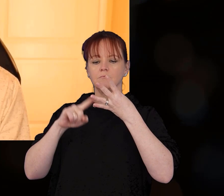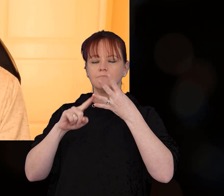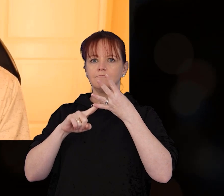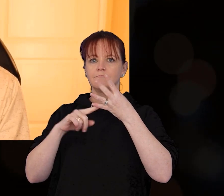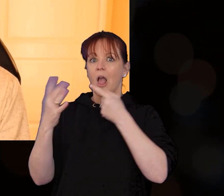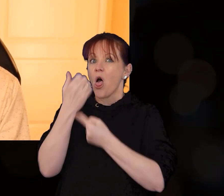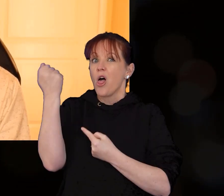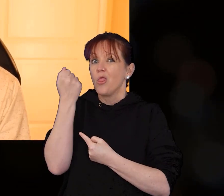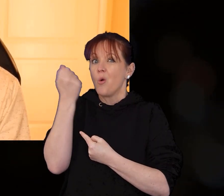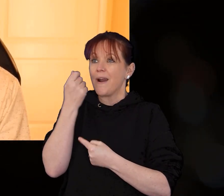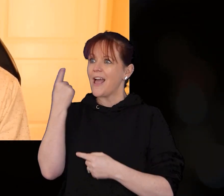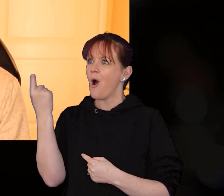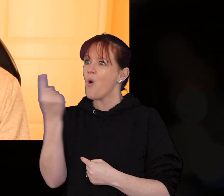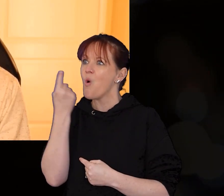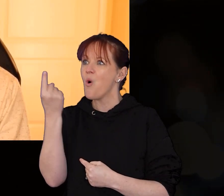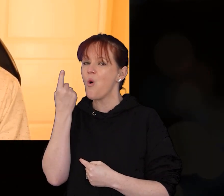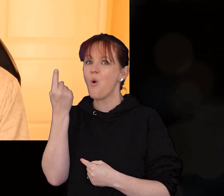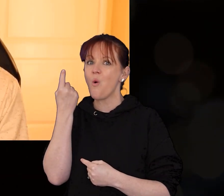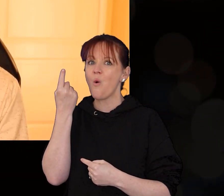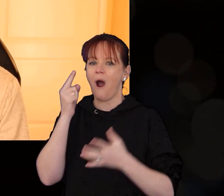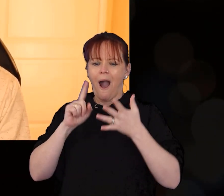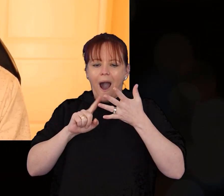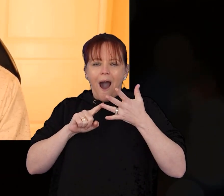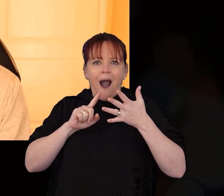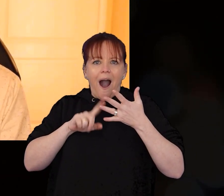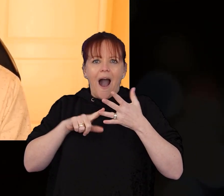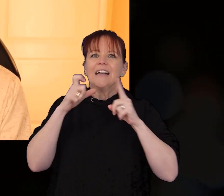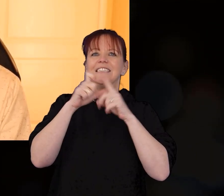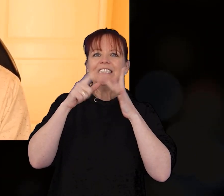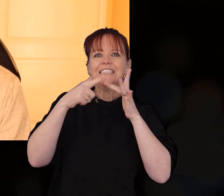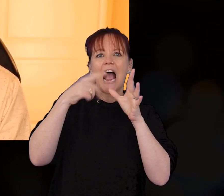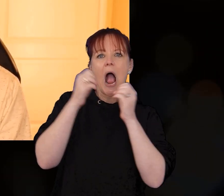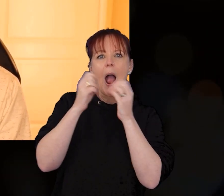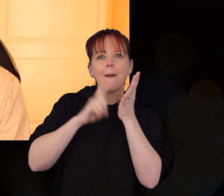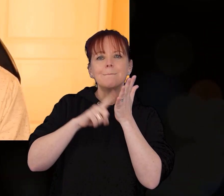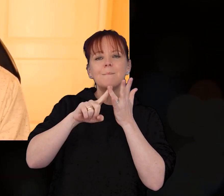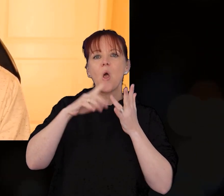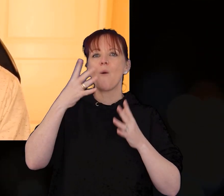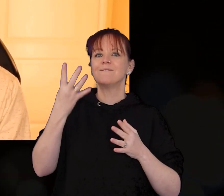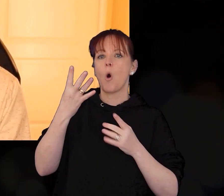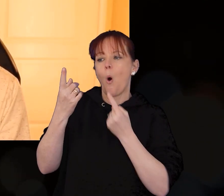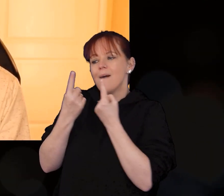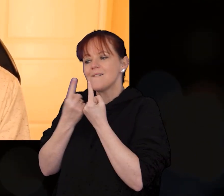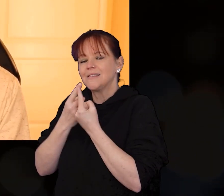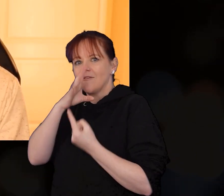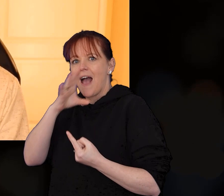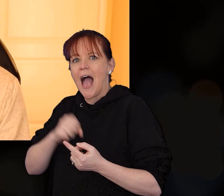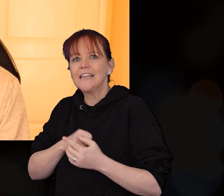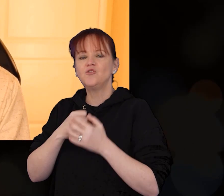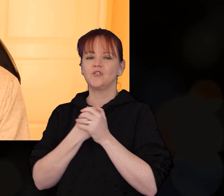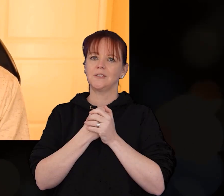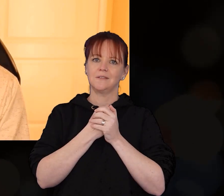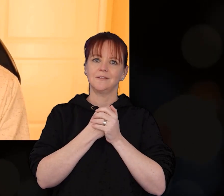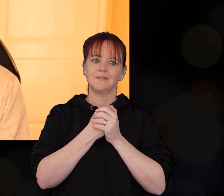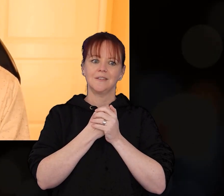is a huge achievement in and of itself, but it's deserved. The auto pin and auto navigation features mean that blind players can now navigate